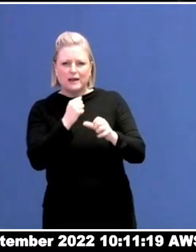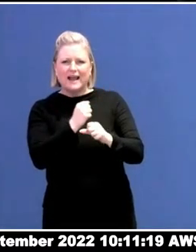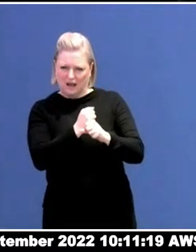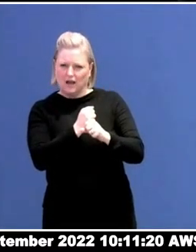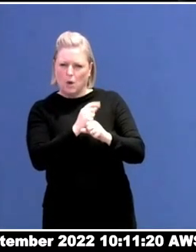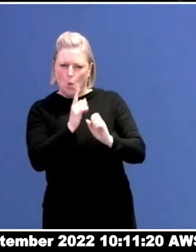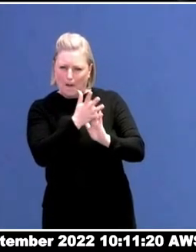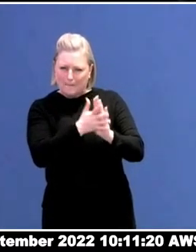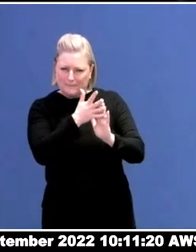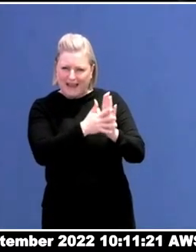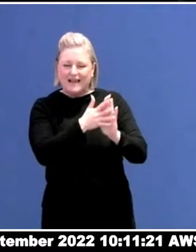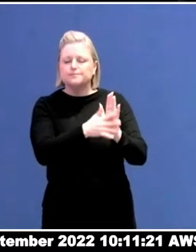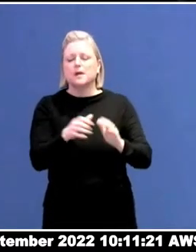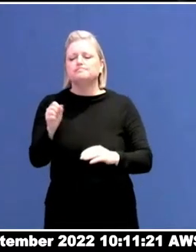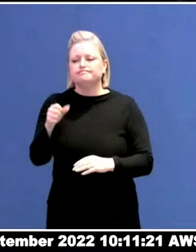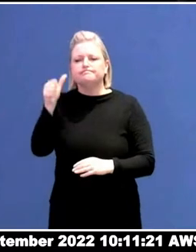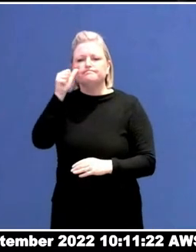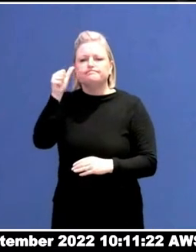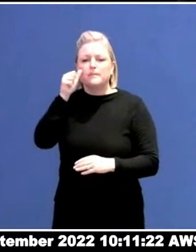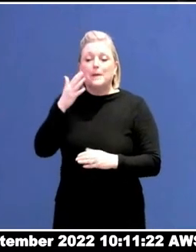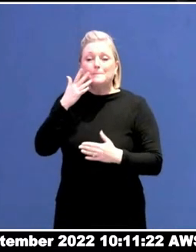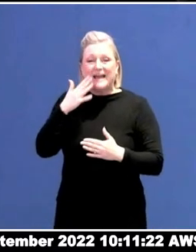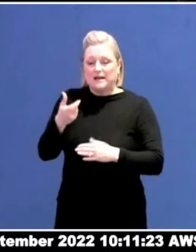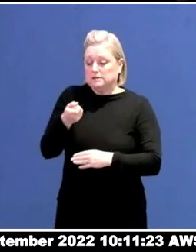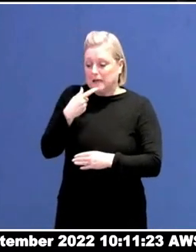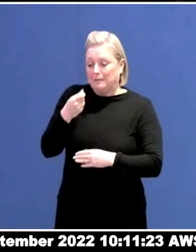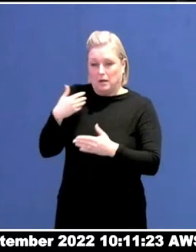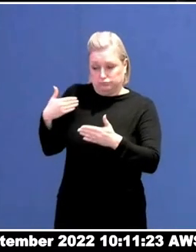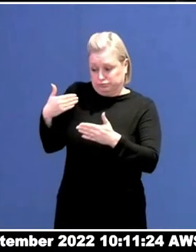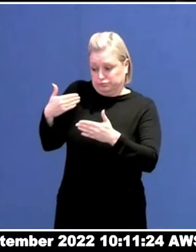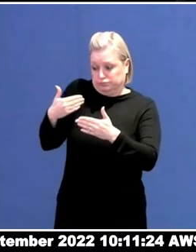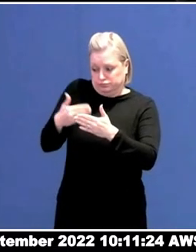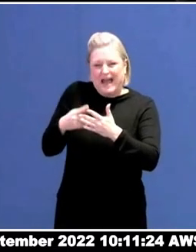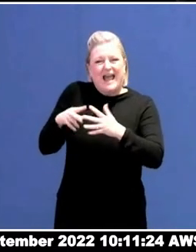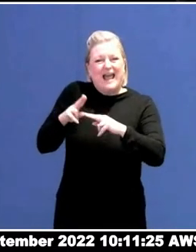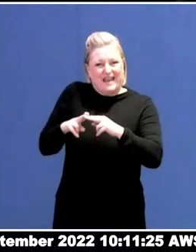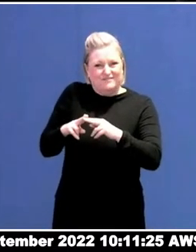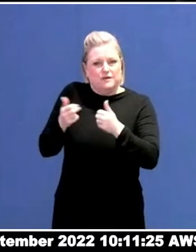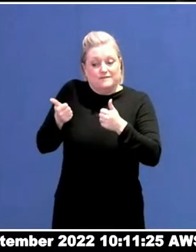That's where one is gradually reduced or increased - tapering, obviously, is